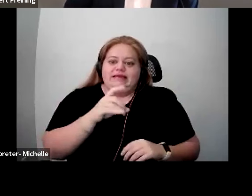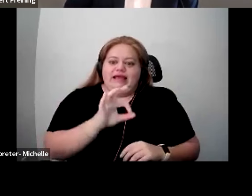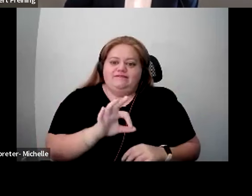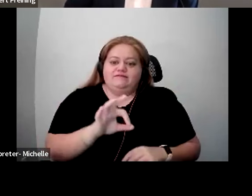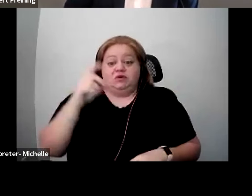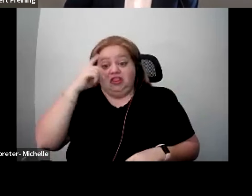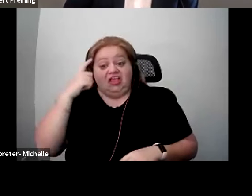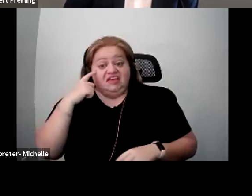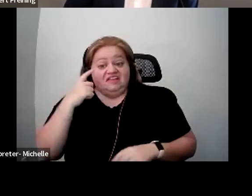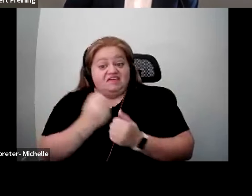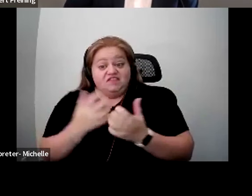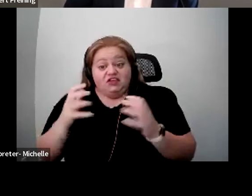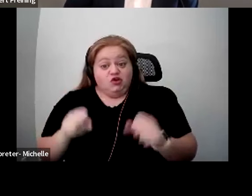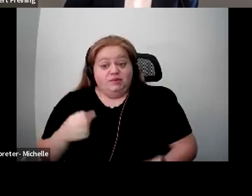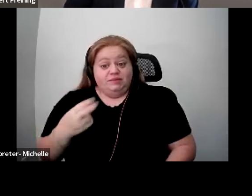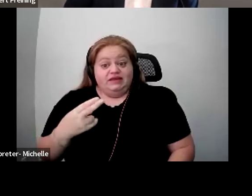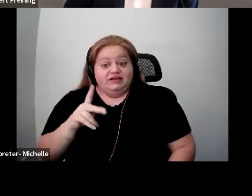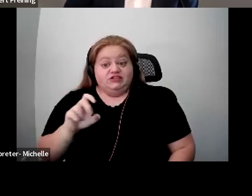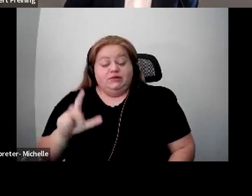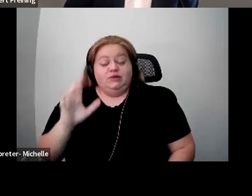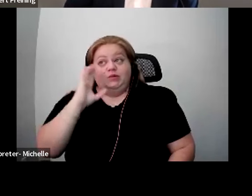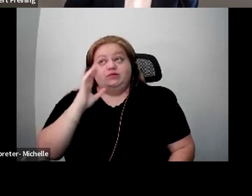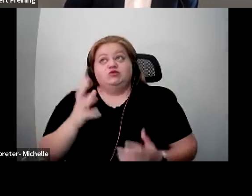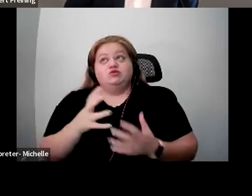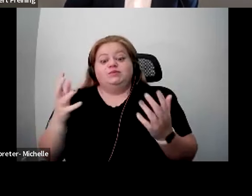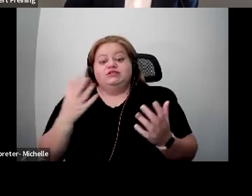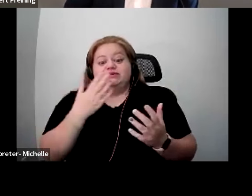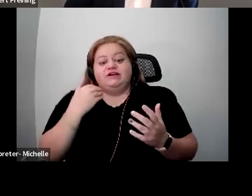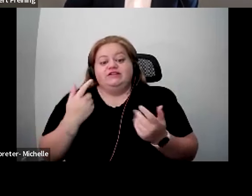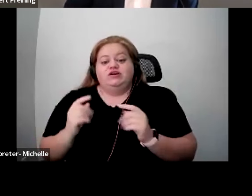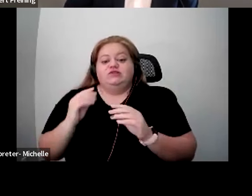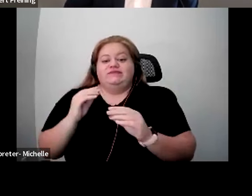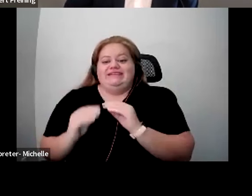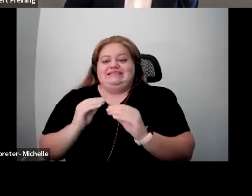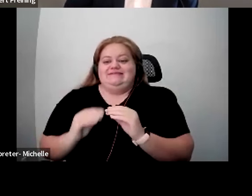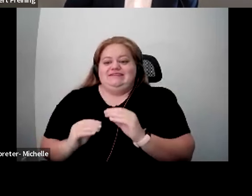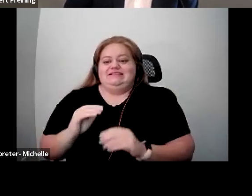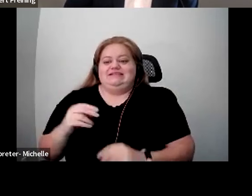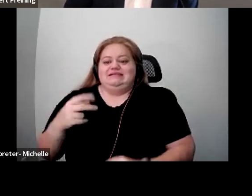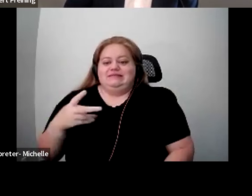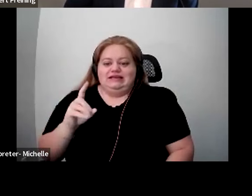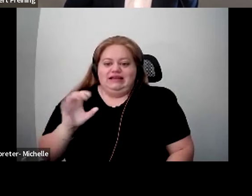is a better solution than trying to fix PDF. With all my respect, I've heard there